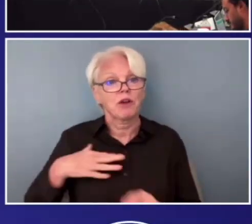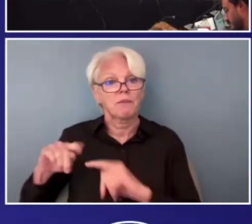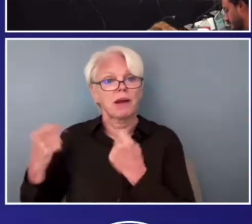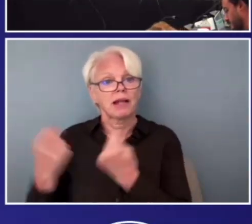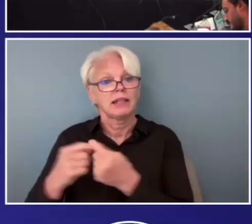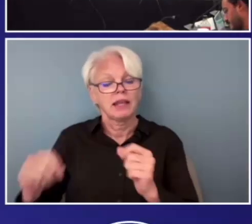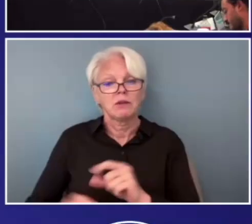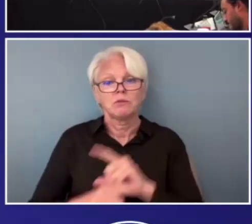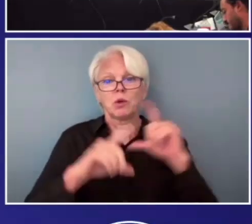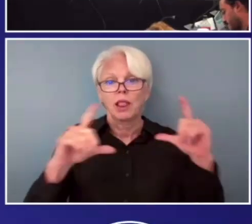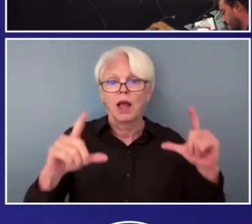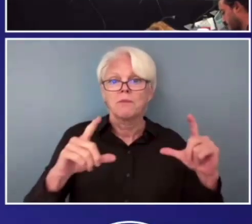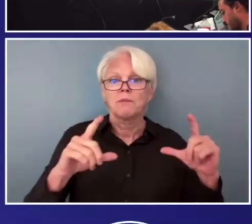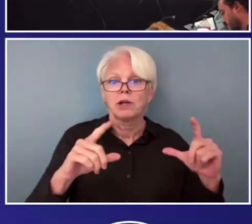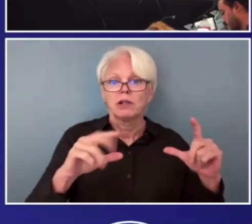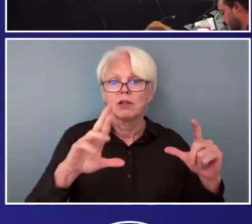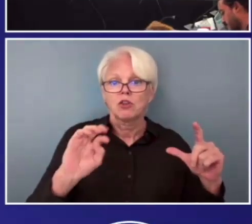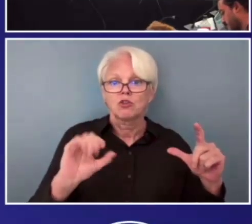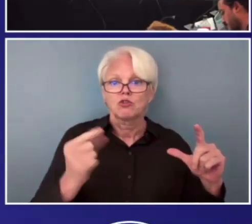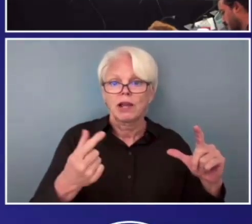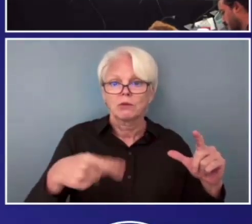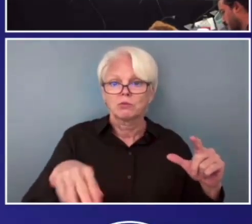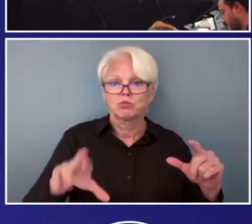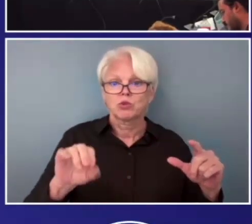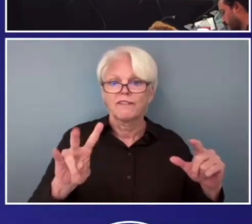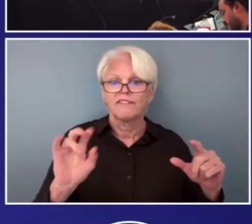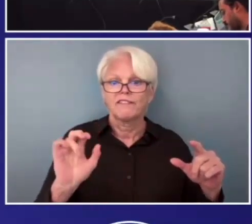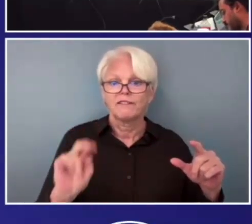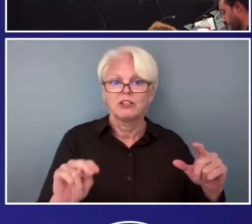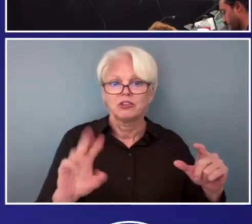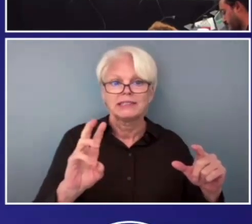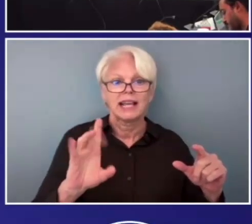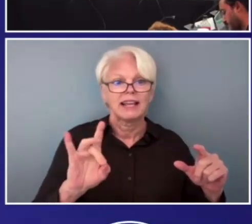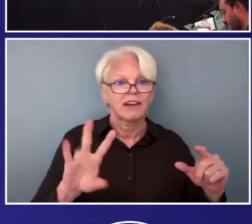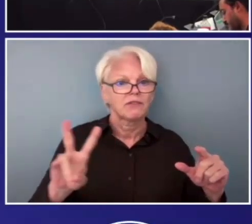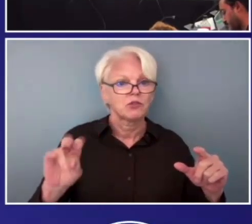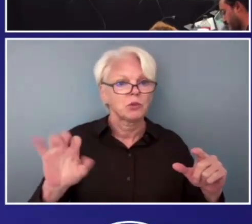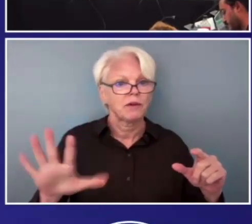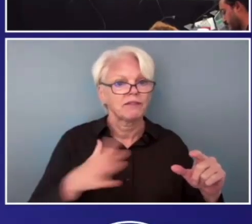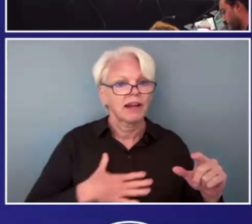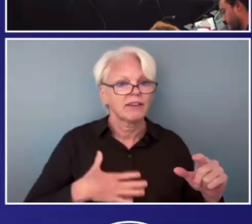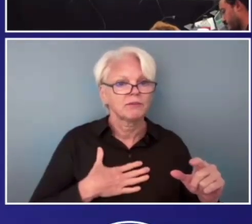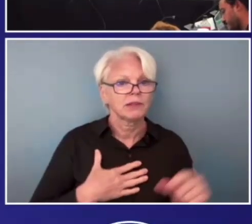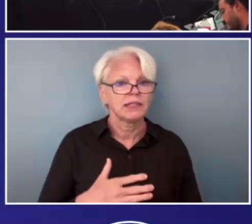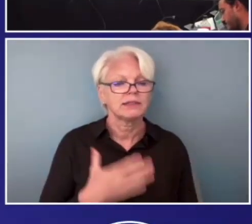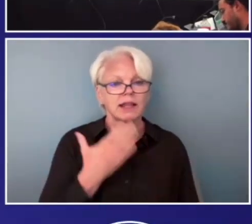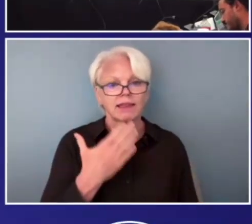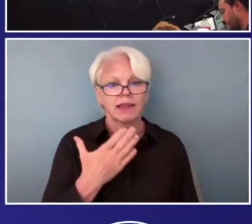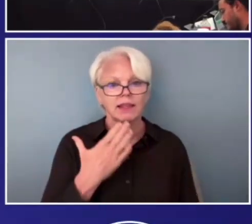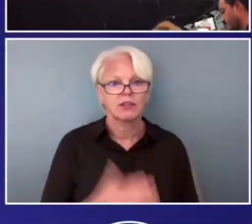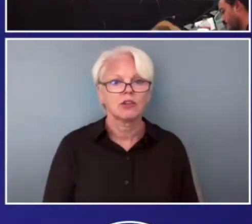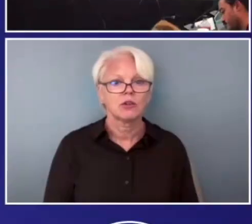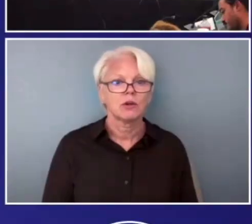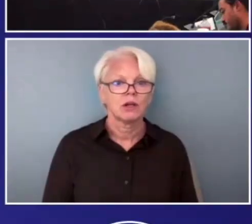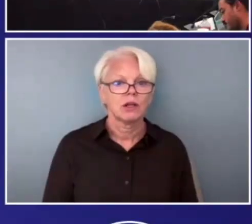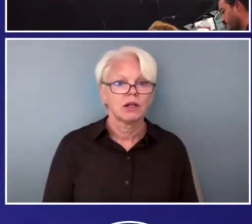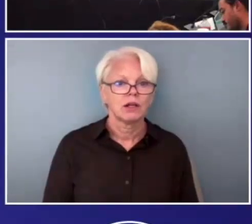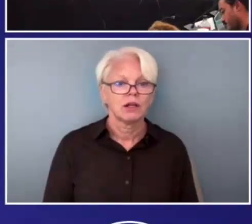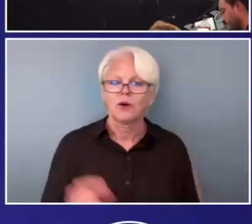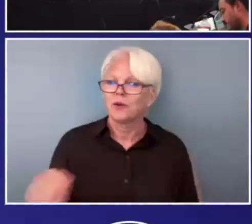the regulatory provision of 685.205, please? Thank you. Aren't they so fast? They're so good.